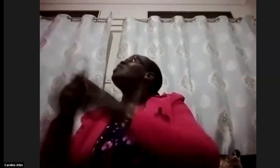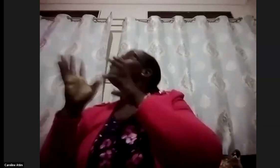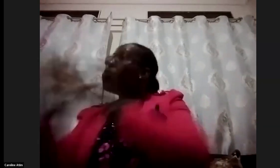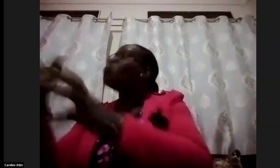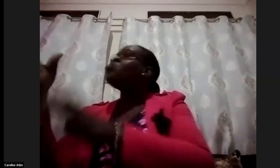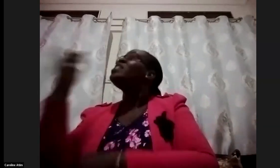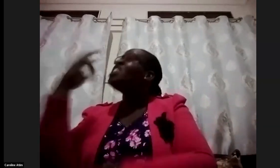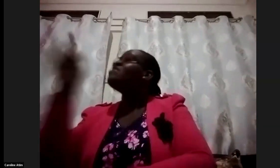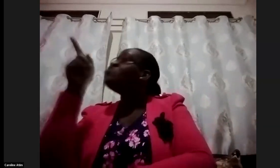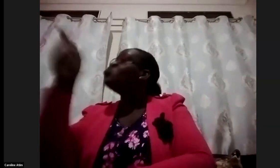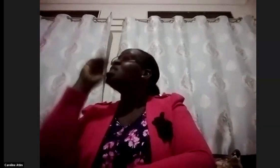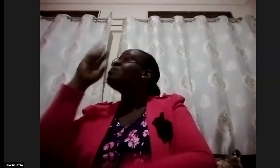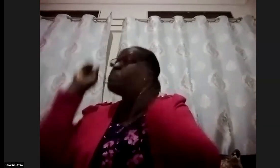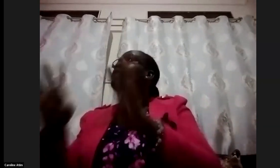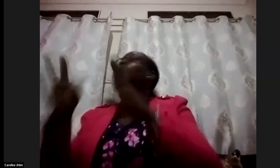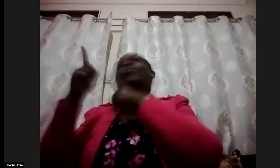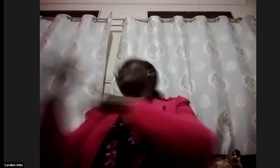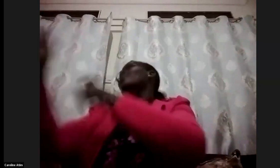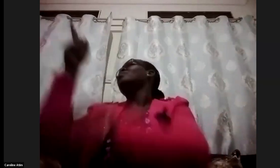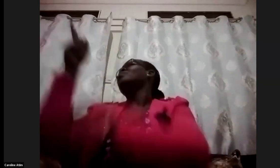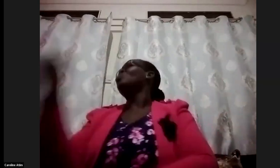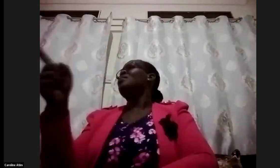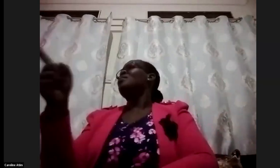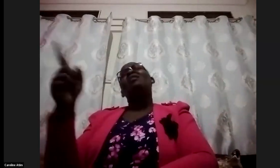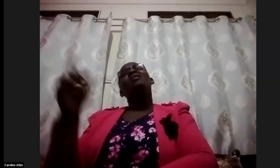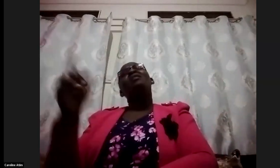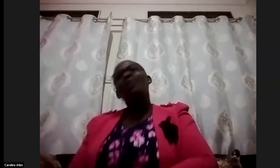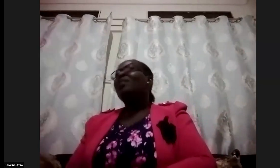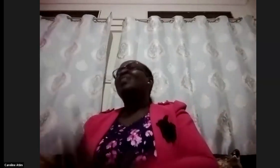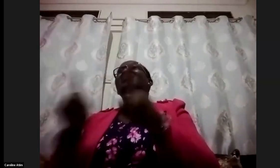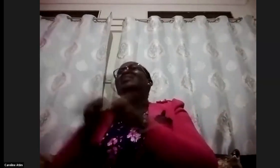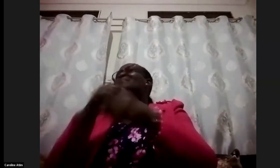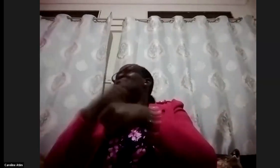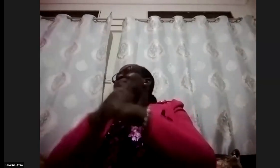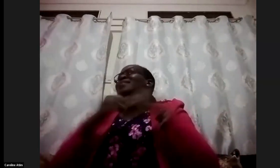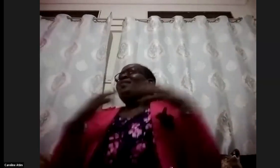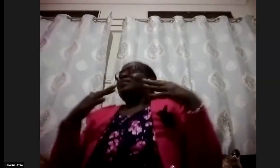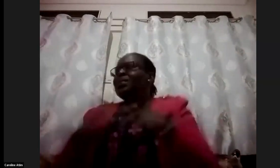don't speak, we are going shoot you. You have to speak. And this give us -- this was so